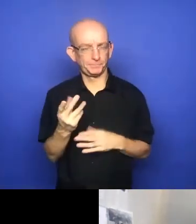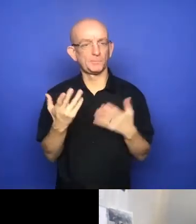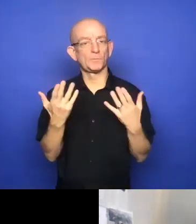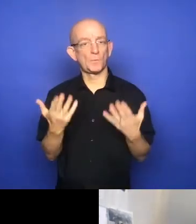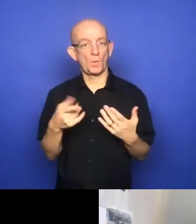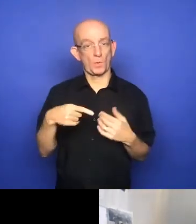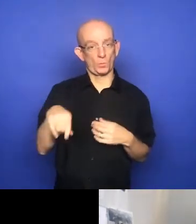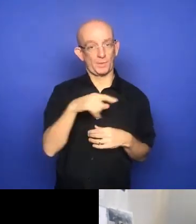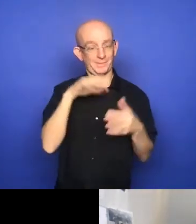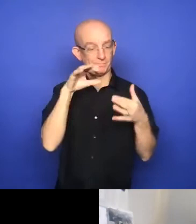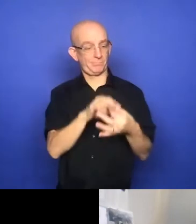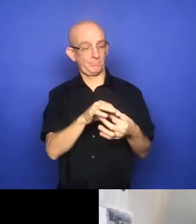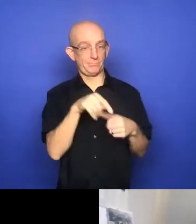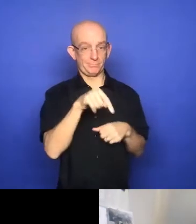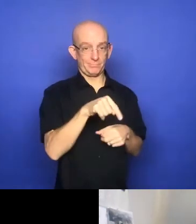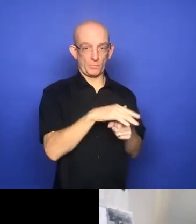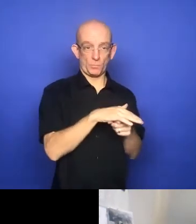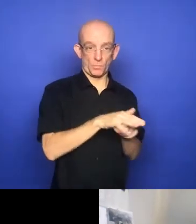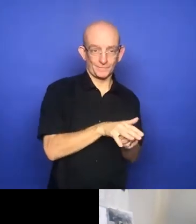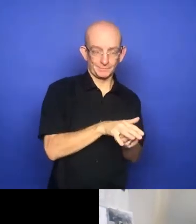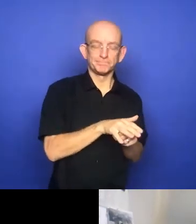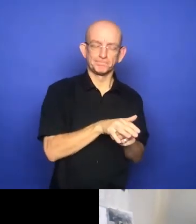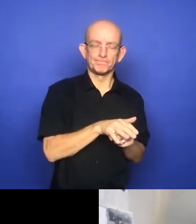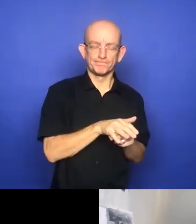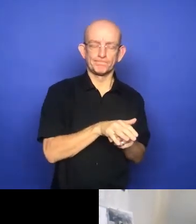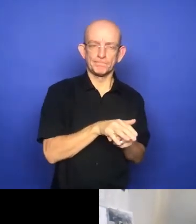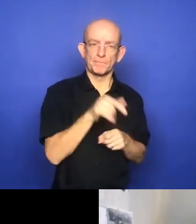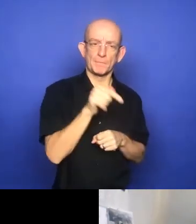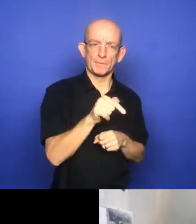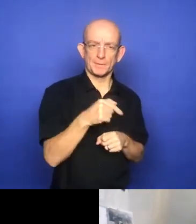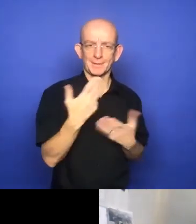COVID, we are actually exploring